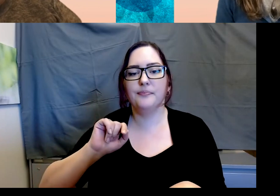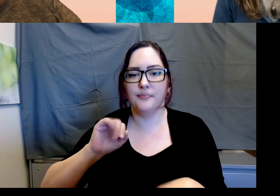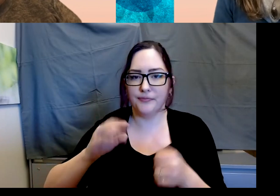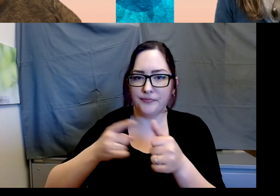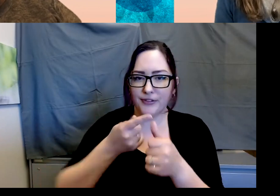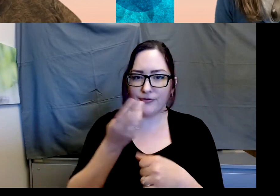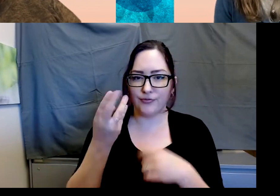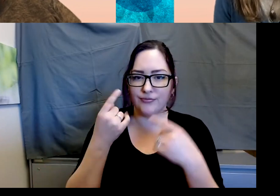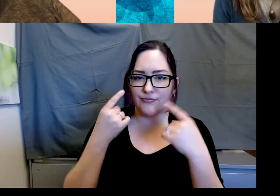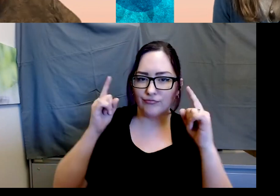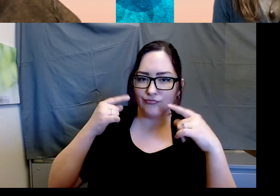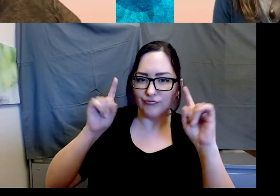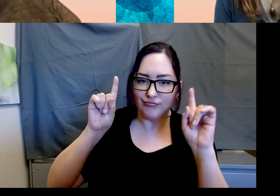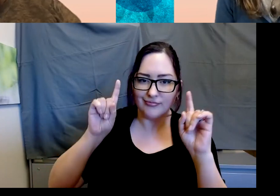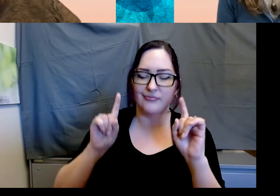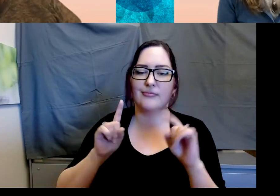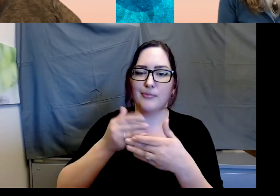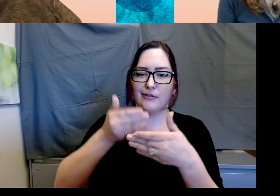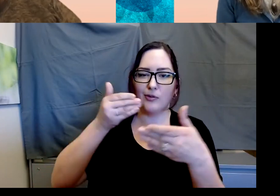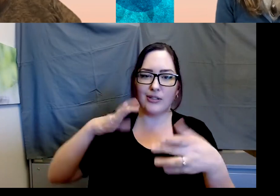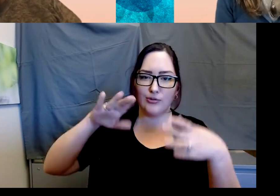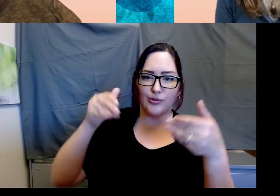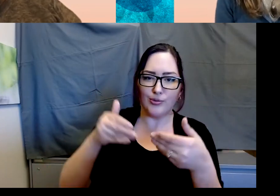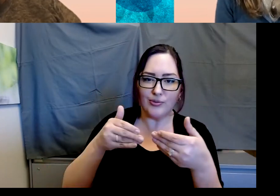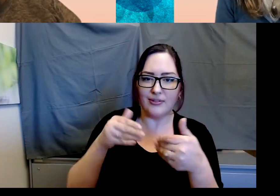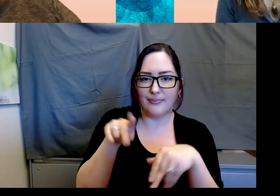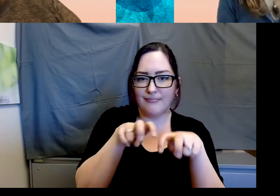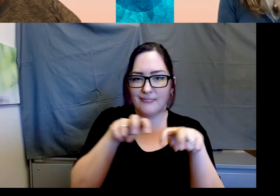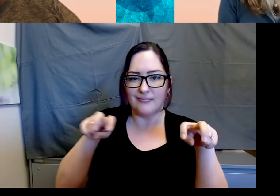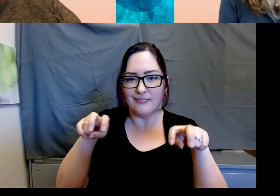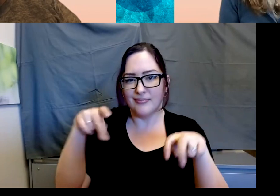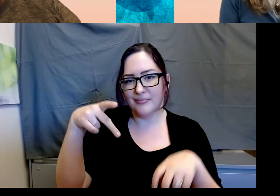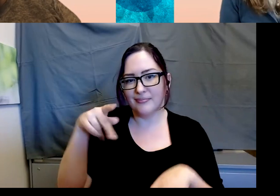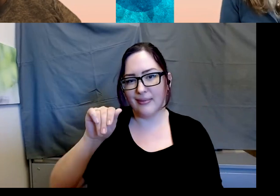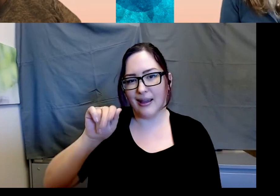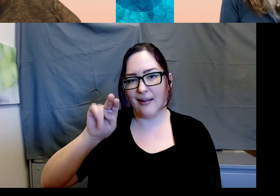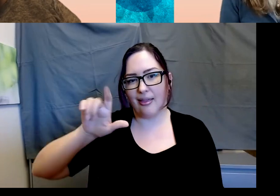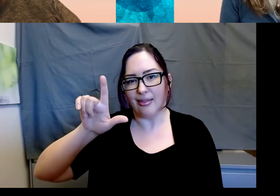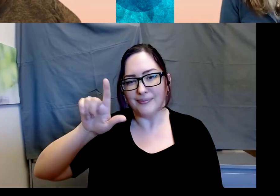before we introduce our panel today. We're very excited to close out our programming